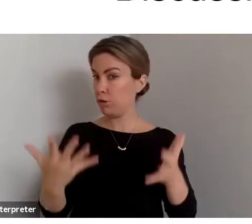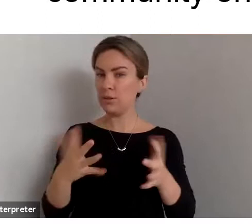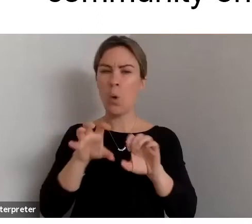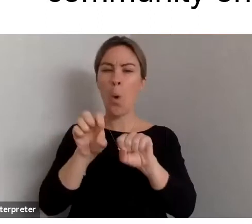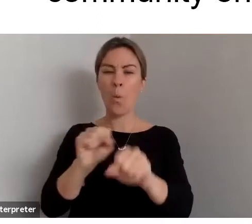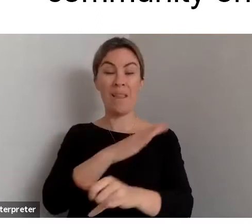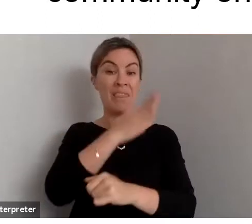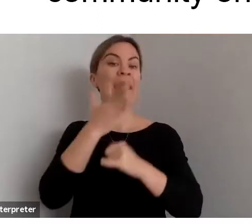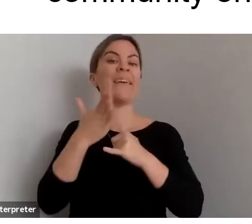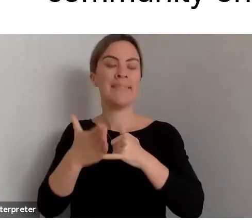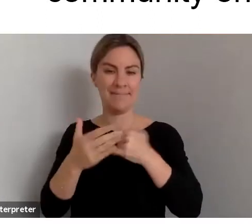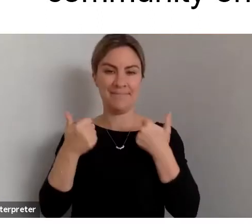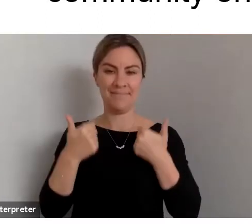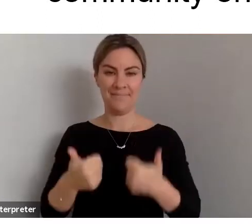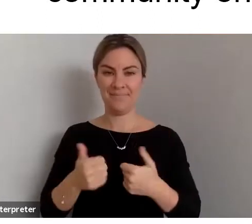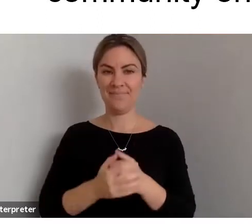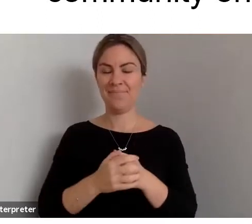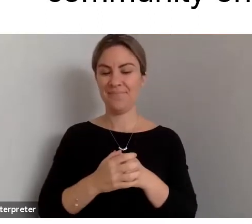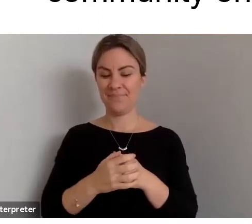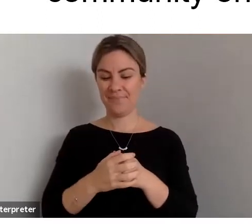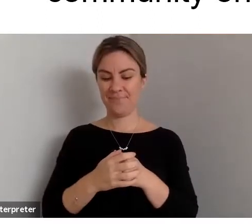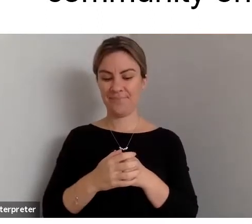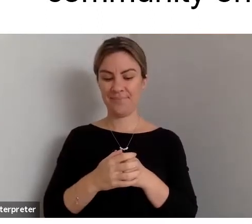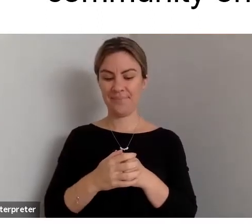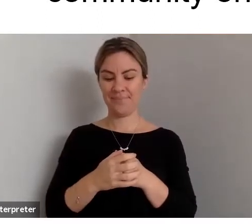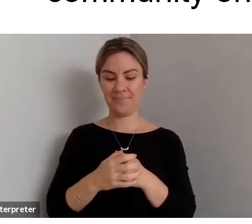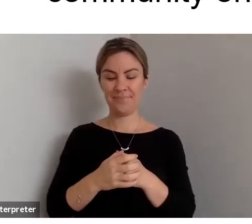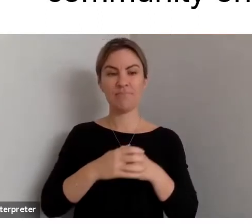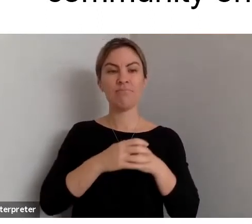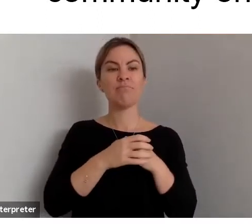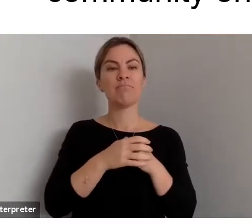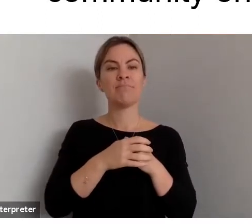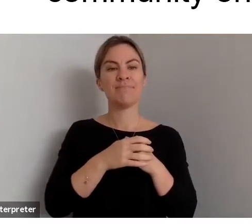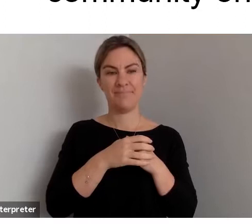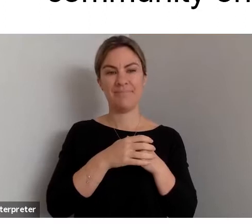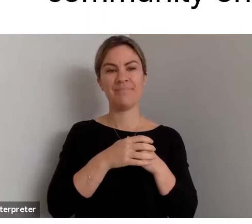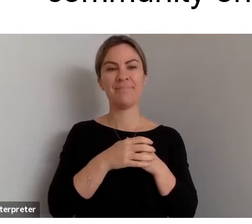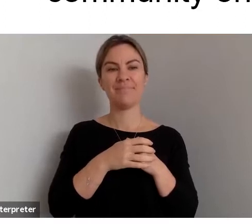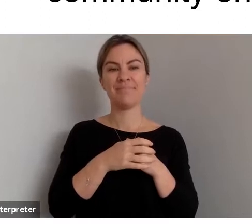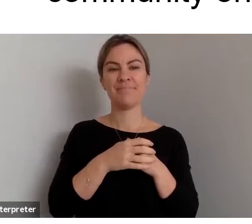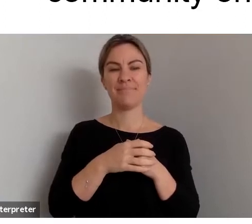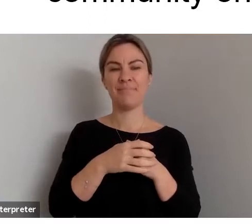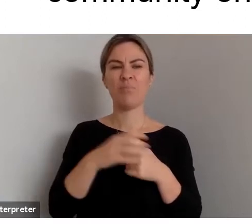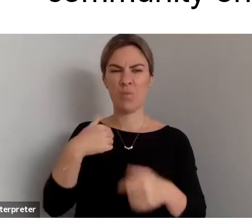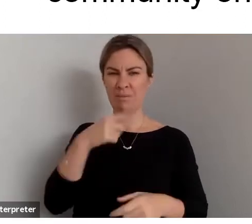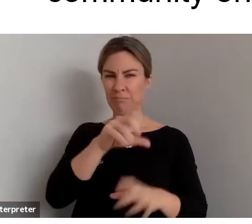I'm just checking in so that we all have a very clear idea of what the